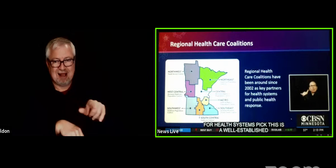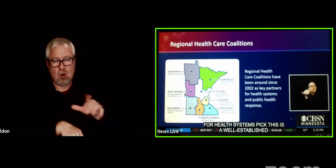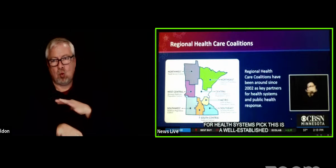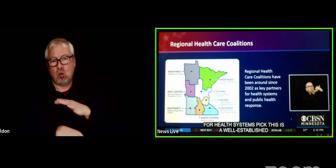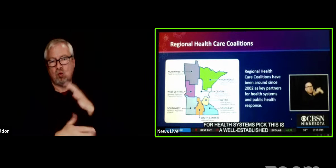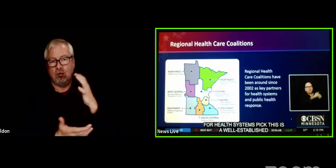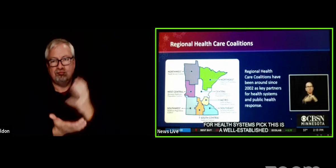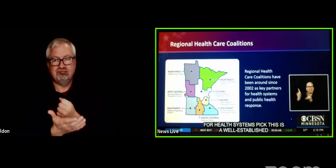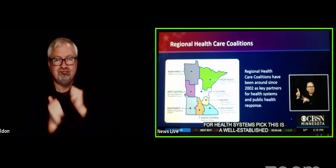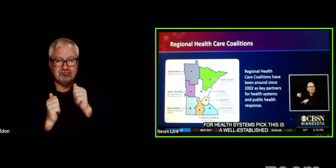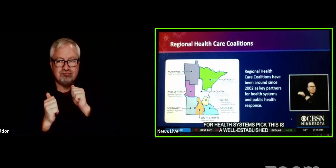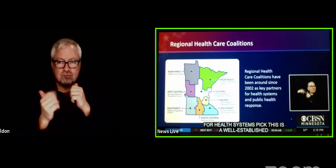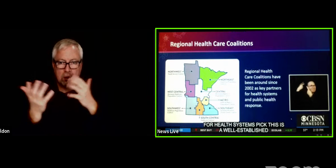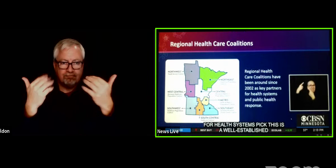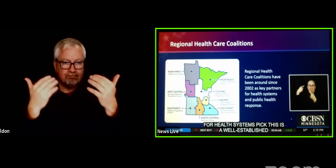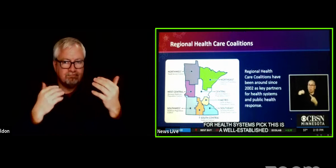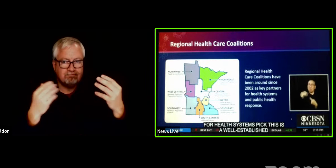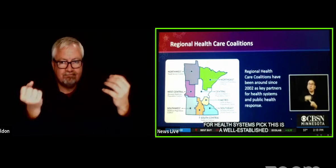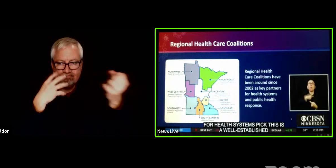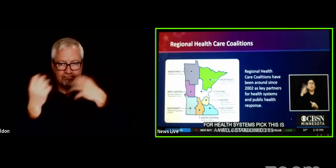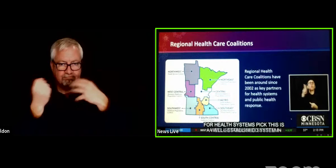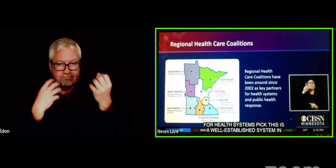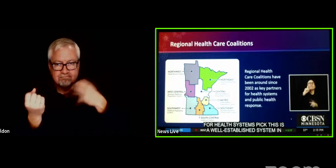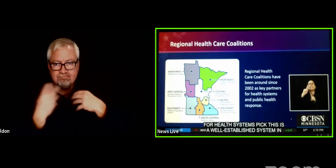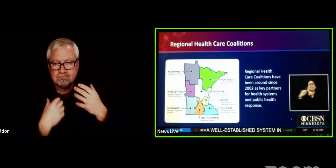EMERGENCY RESPONSE SITUATIONS SO WE CAN CAPITALIZE ON THAT